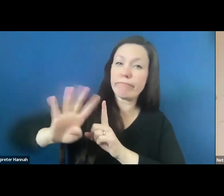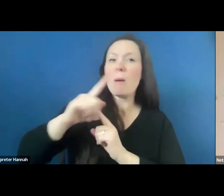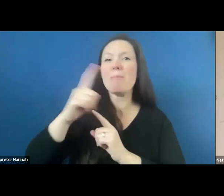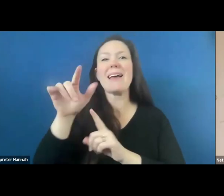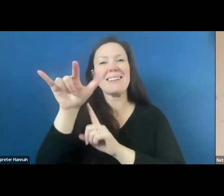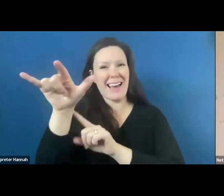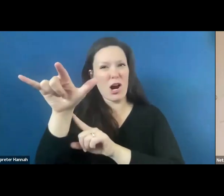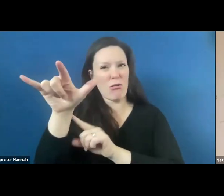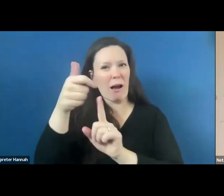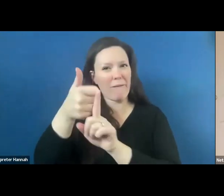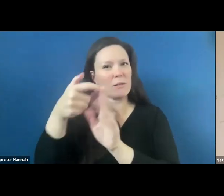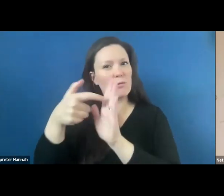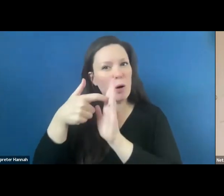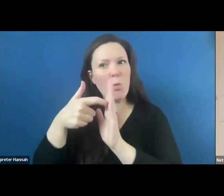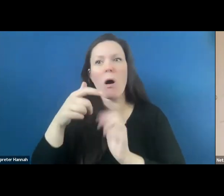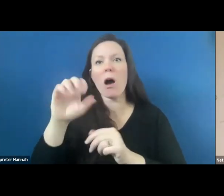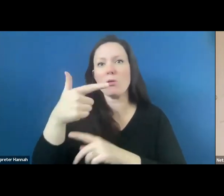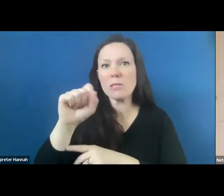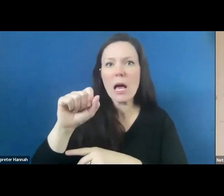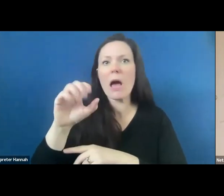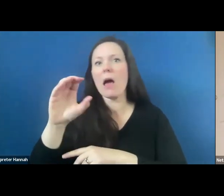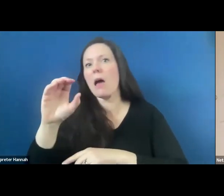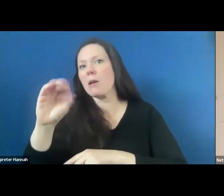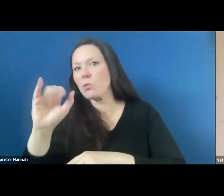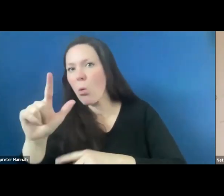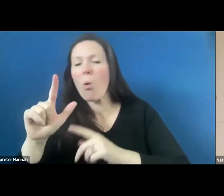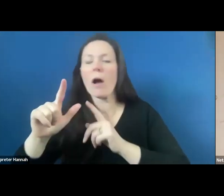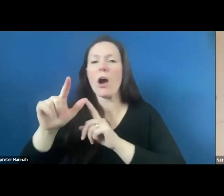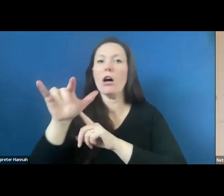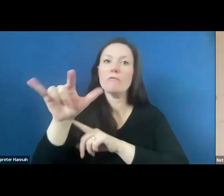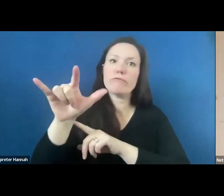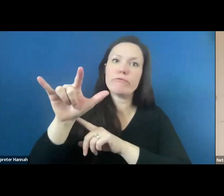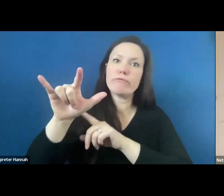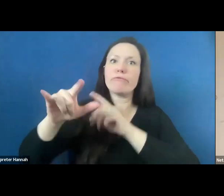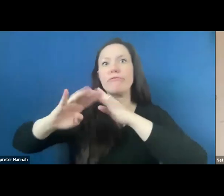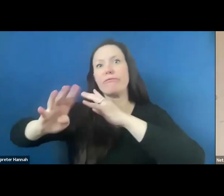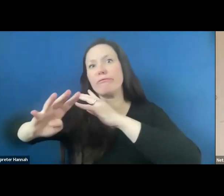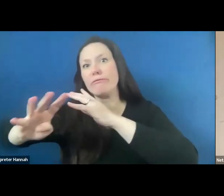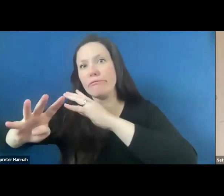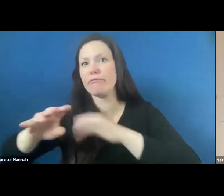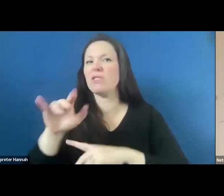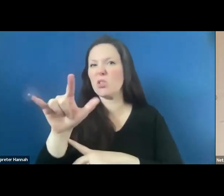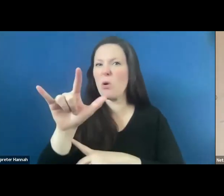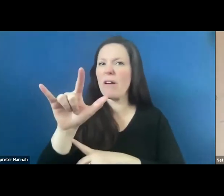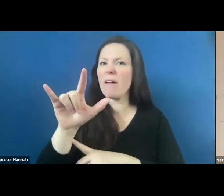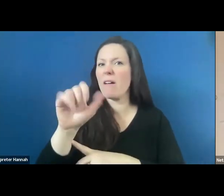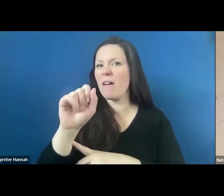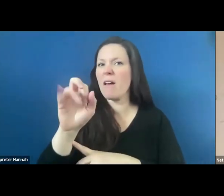and highly emitting of CO2 and other greenhouse gases. Okay.